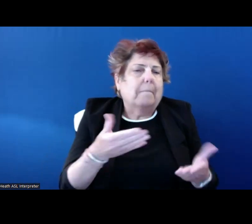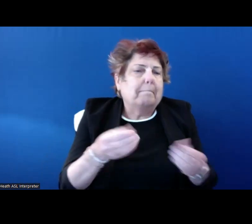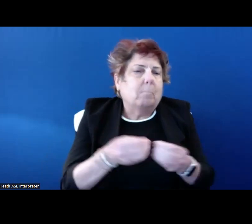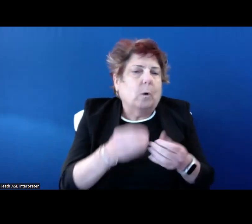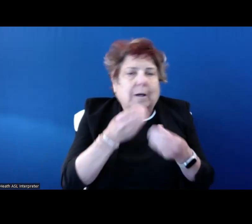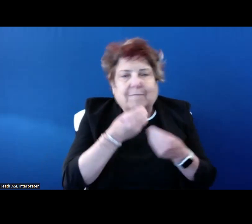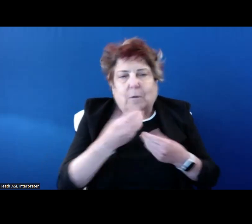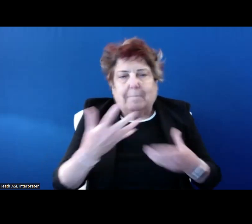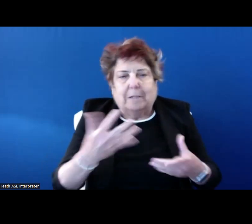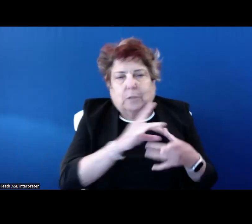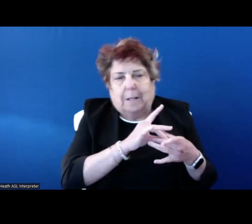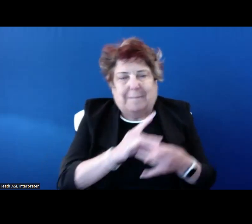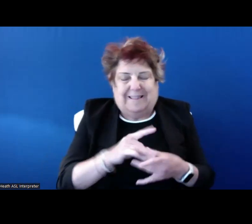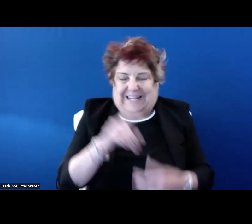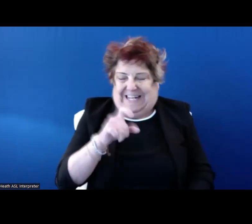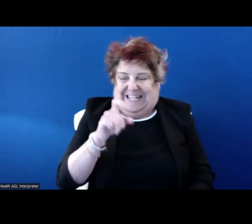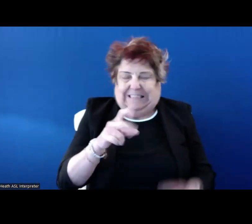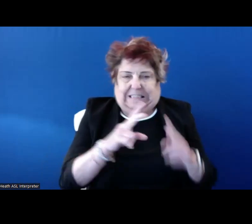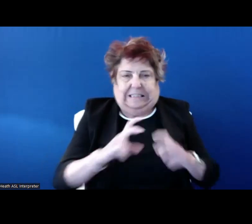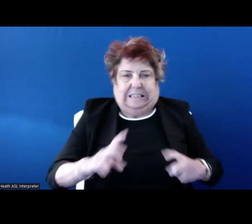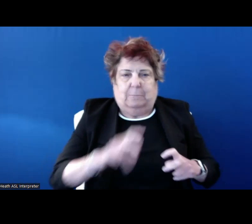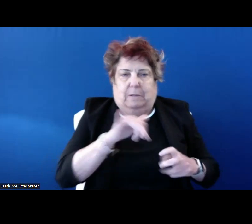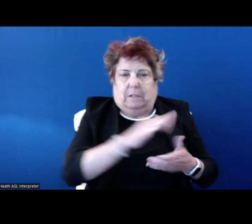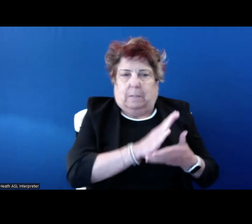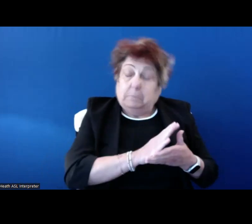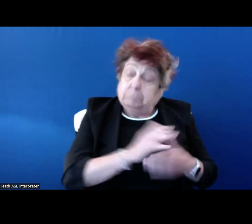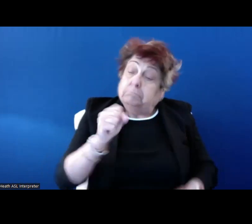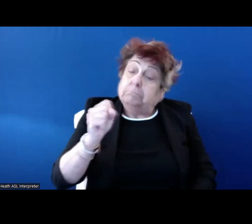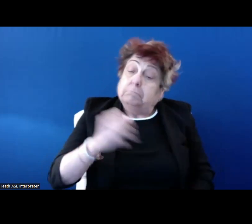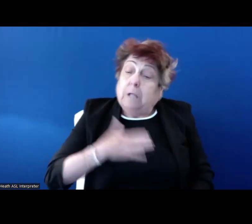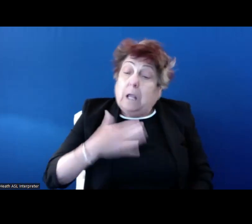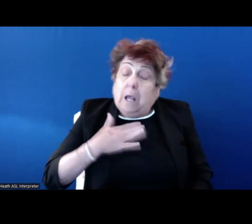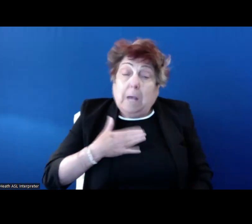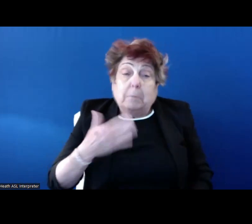assessment component? Yes, happy to provide a little bit of additional information.